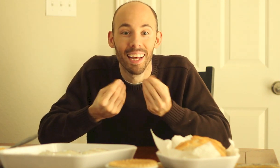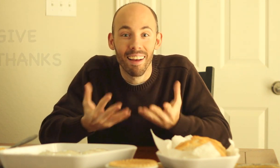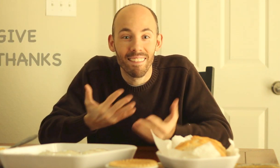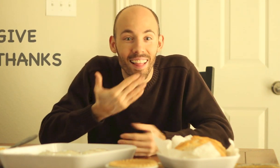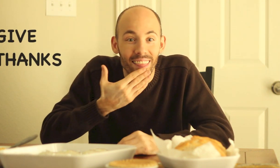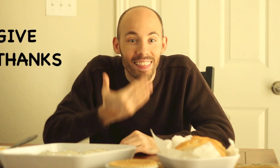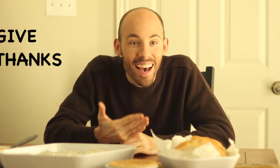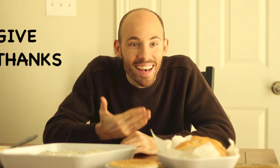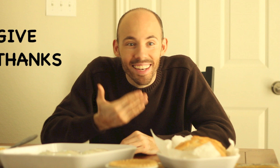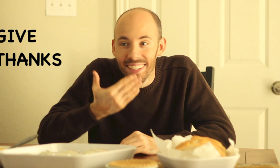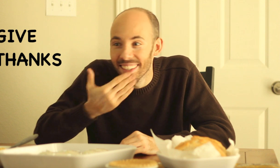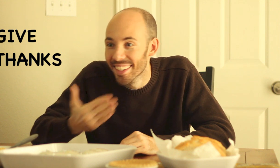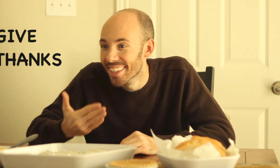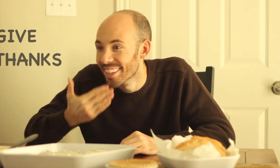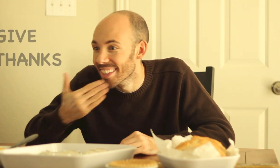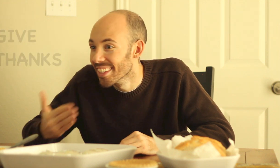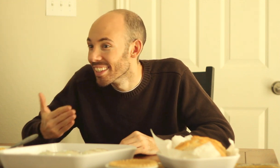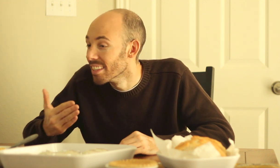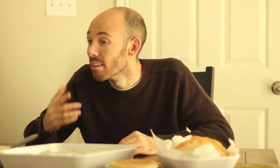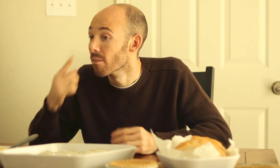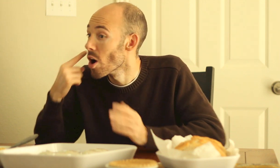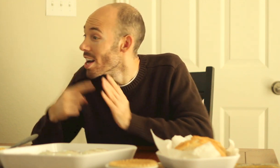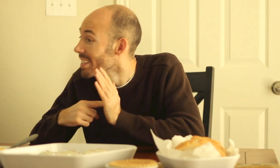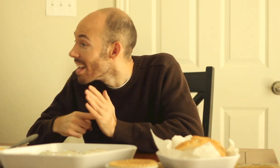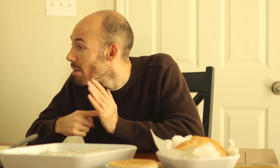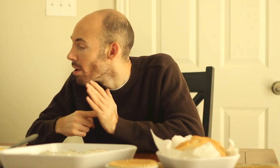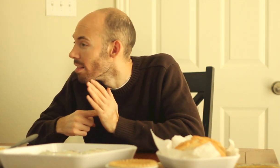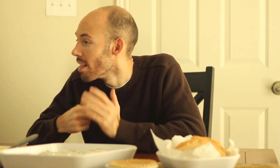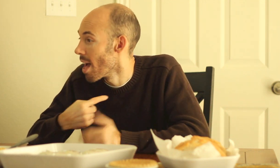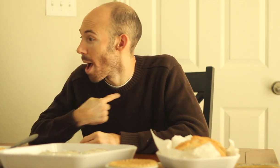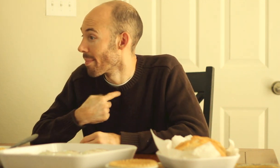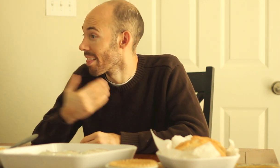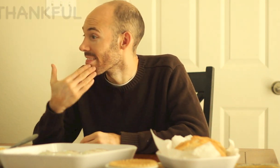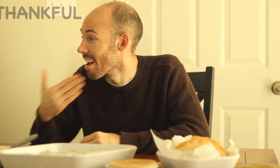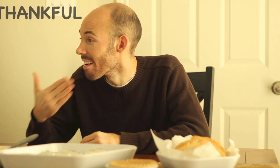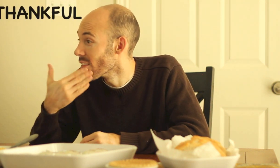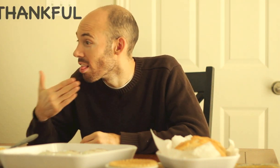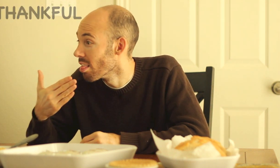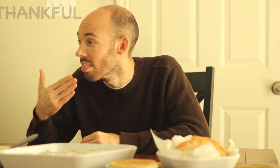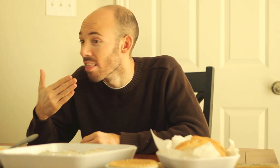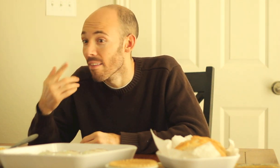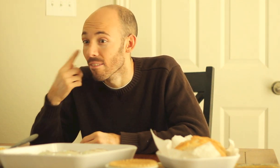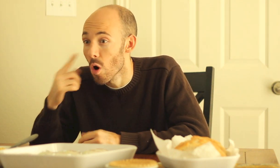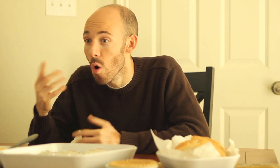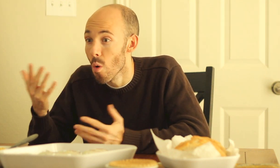to give thanks. For example, I'm thankful for